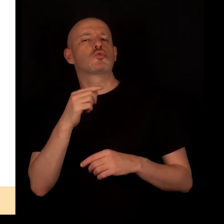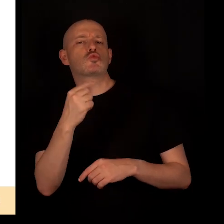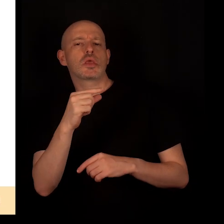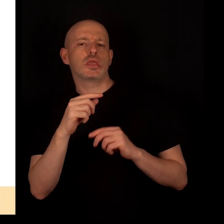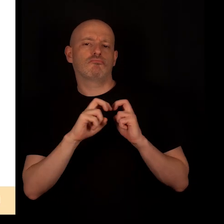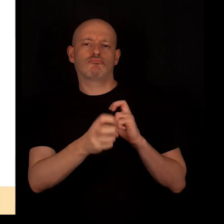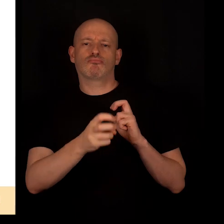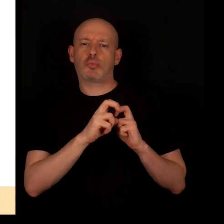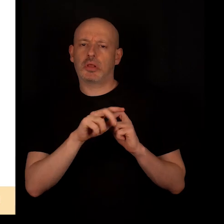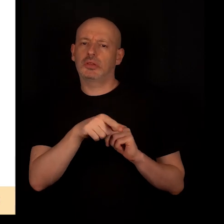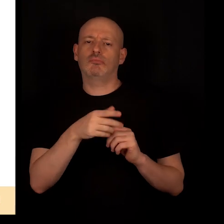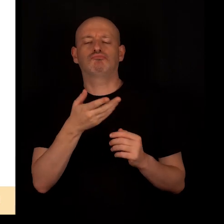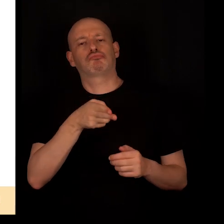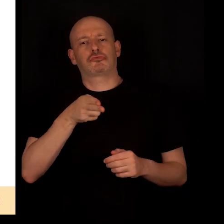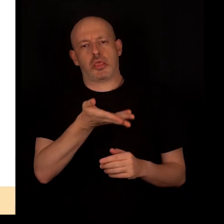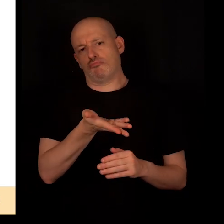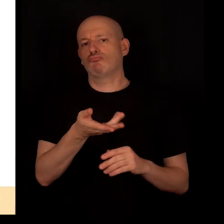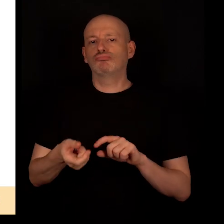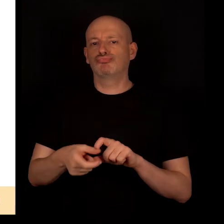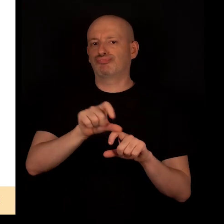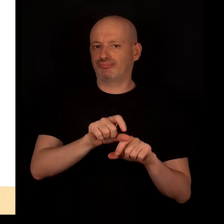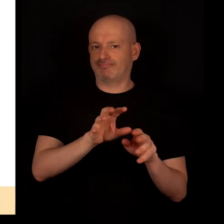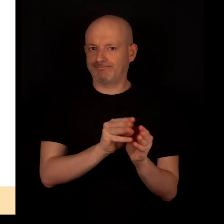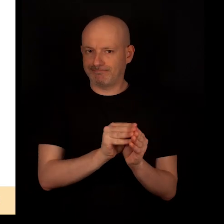and the green mobility top-up, because he takes the train.